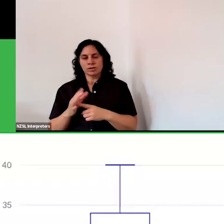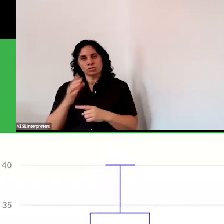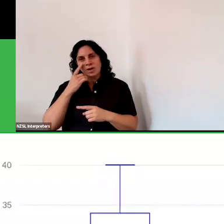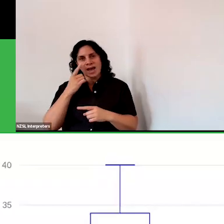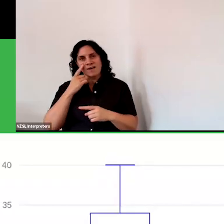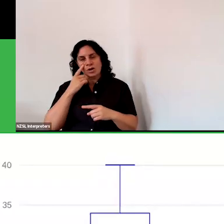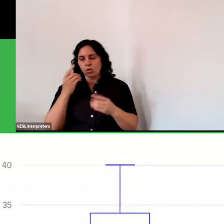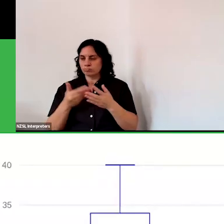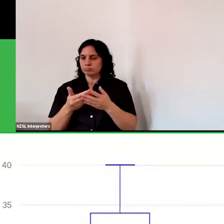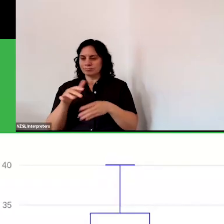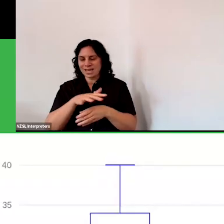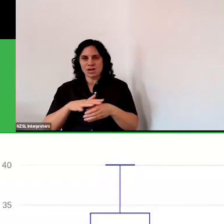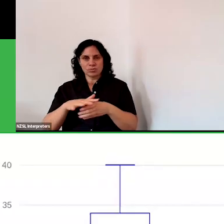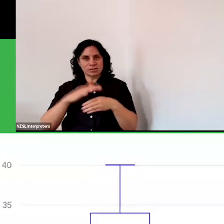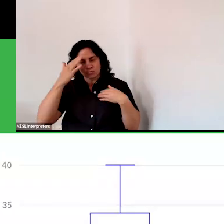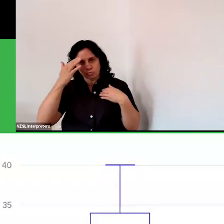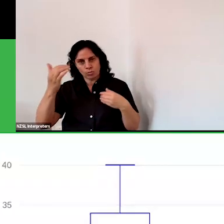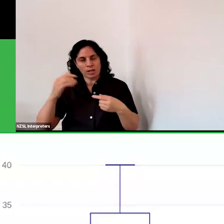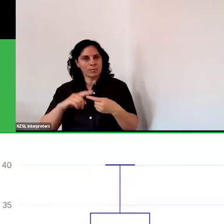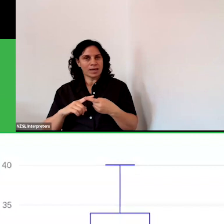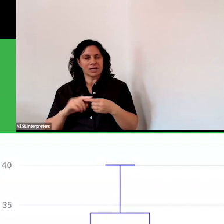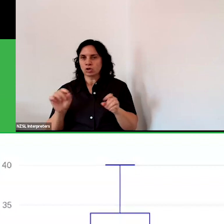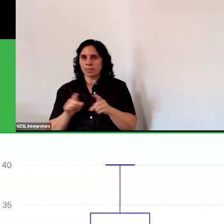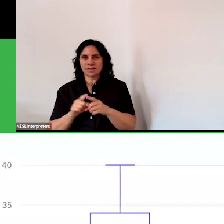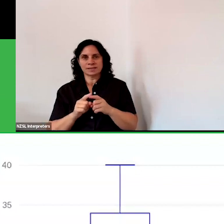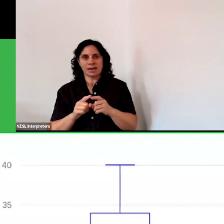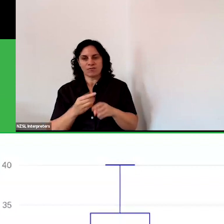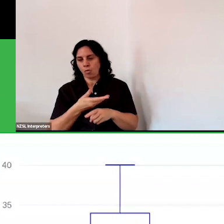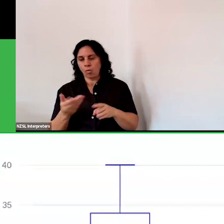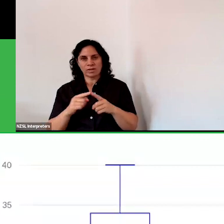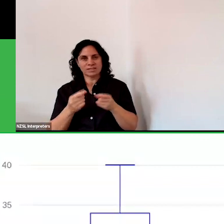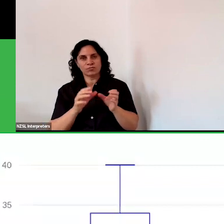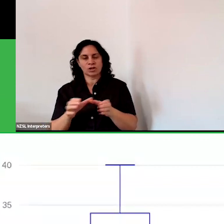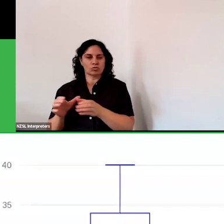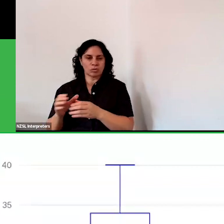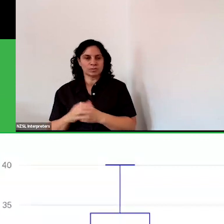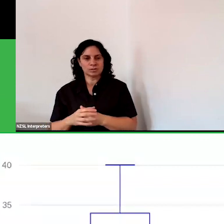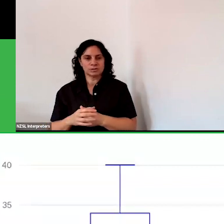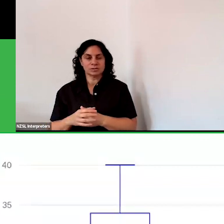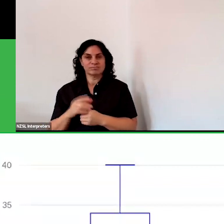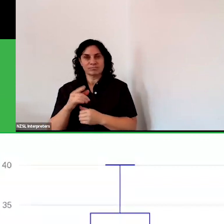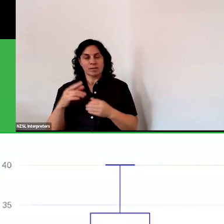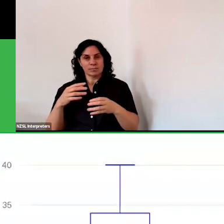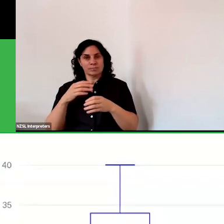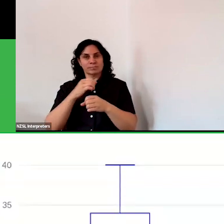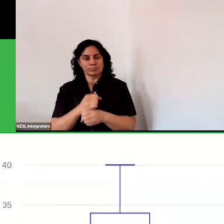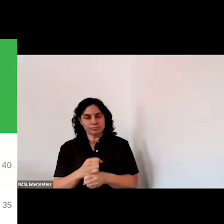as experiences are not universal across groups. So Kia ora koutou. That concludes the results of the descriptive analysis.